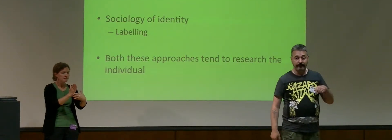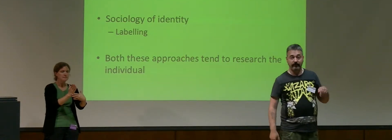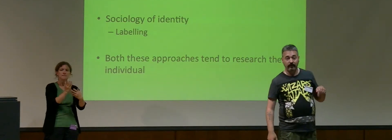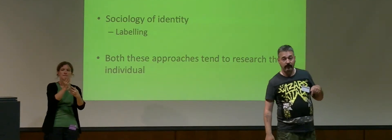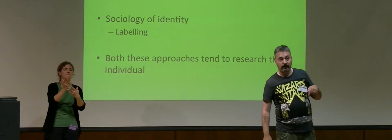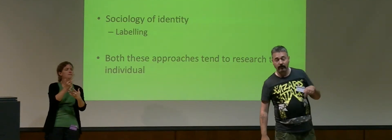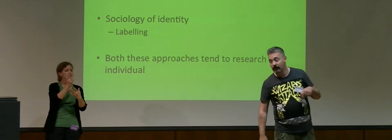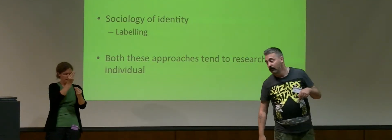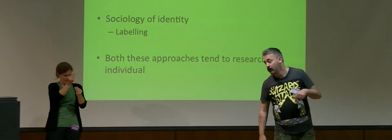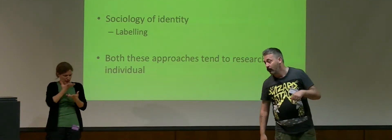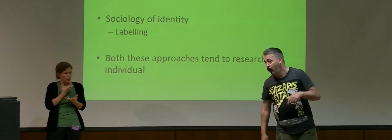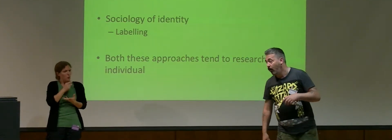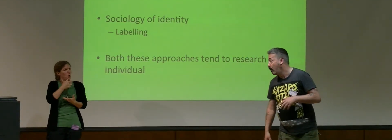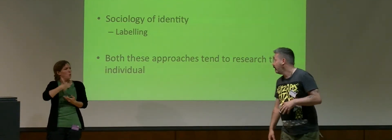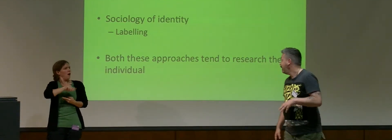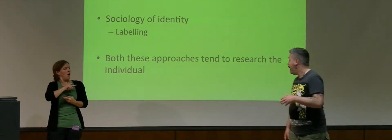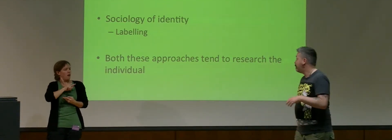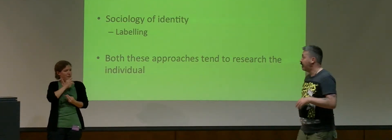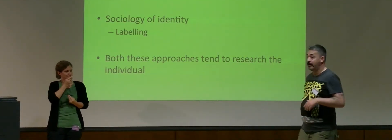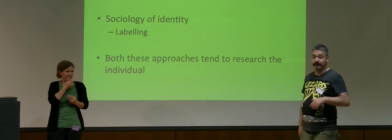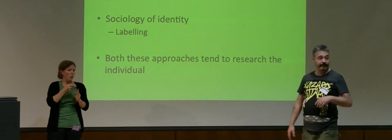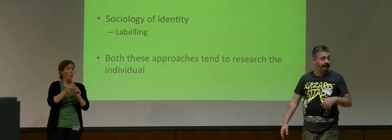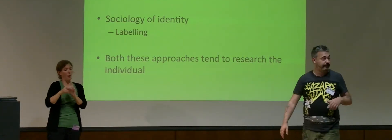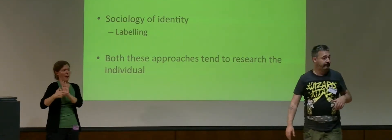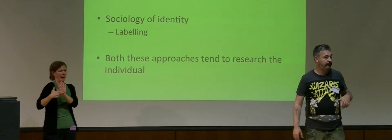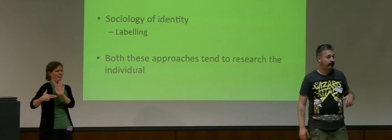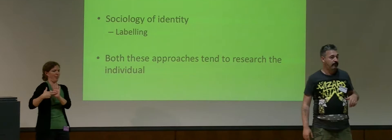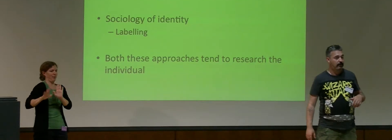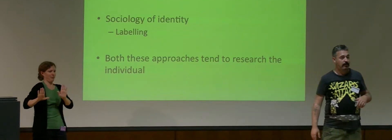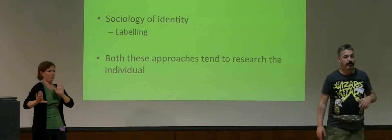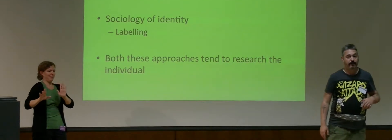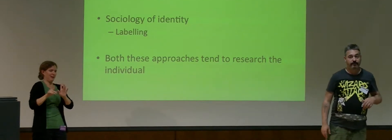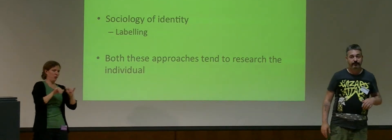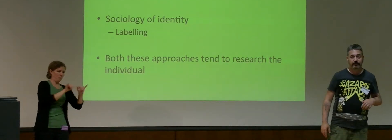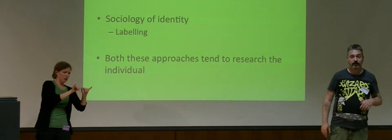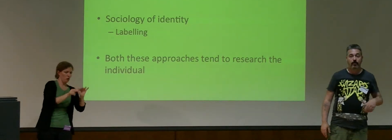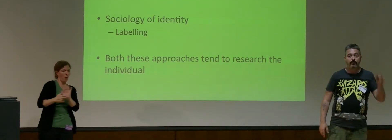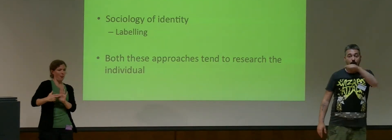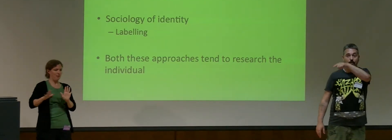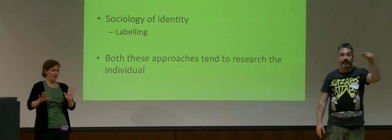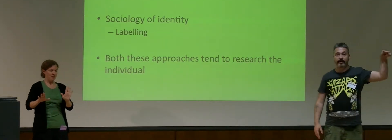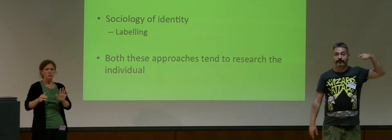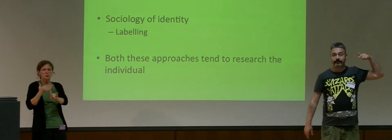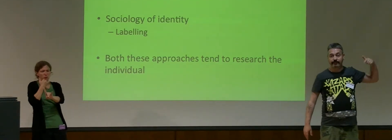or labeling you know, what’s wrong with you